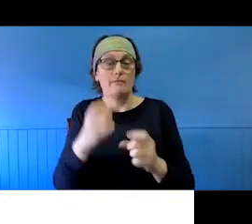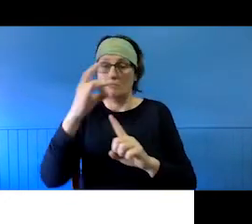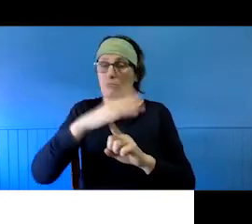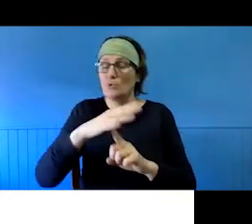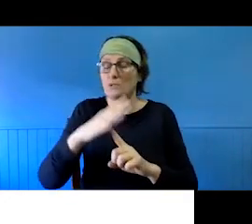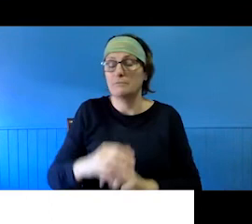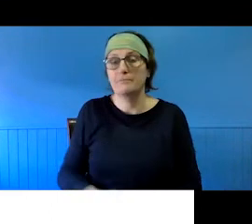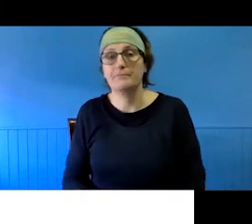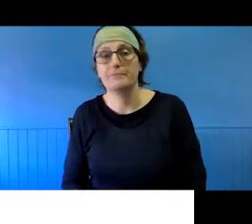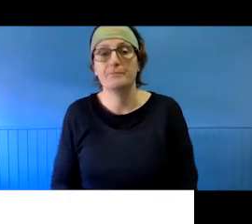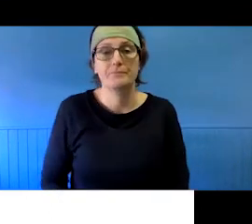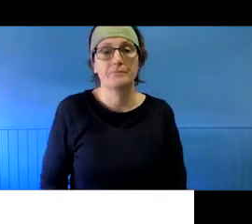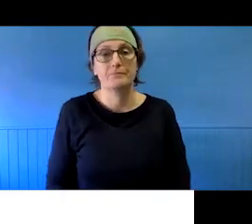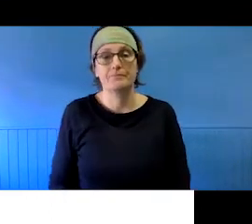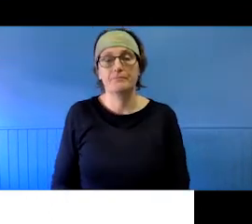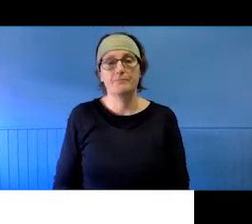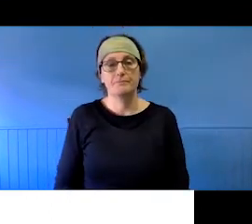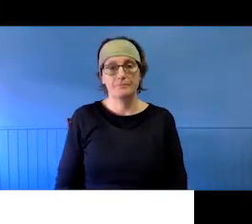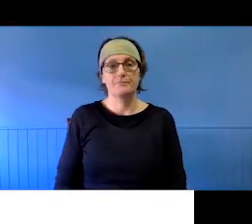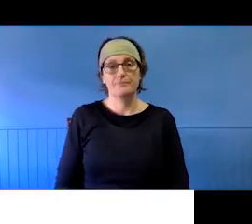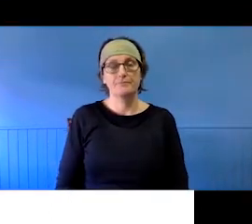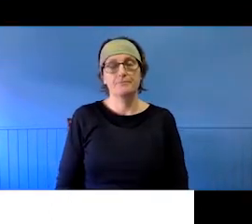The idea of how all this comes together